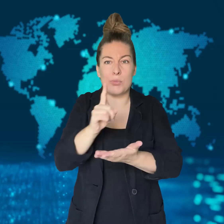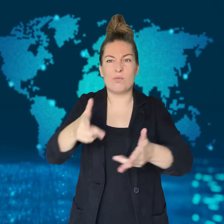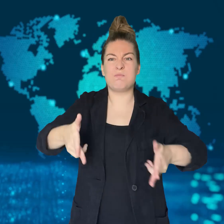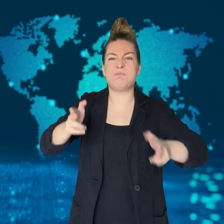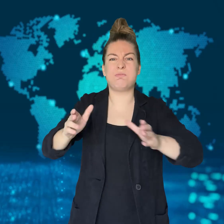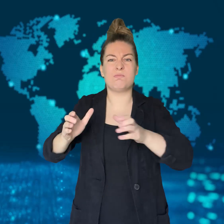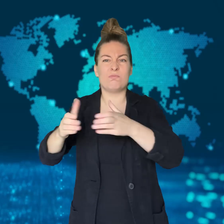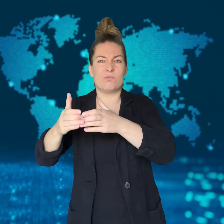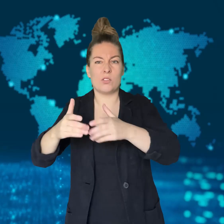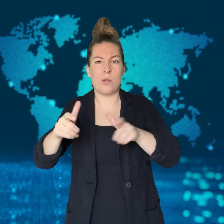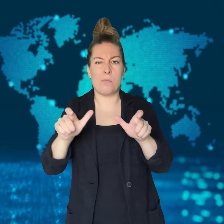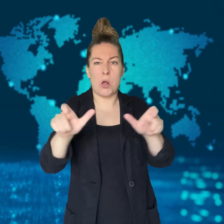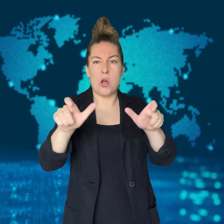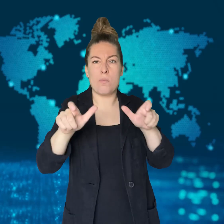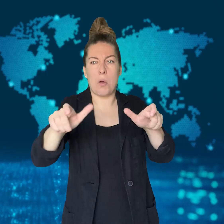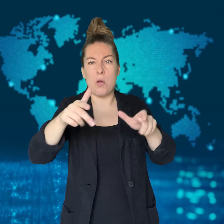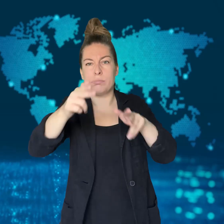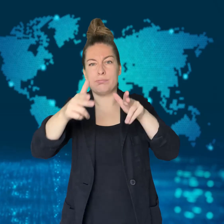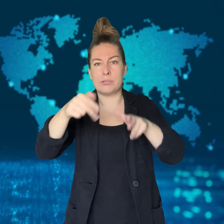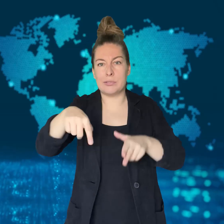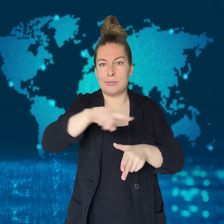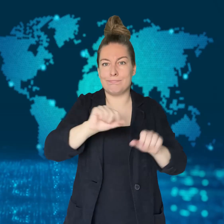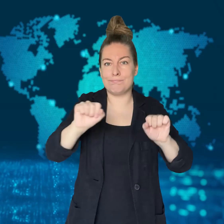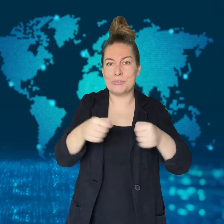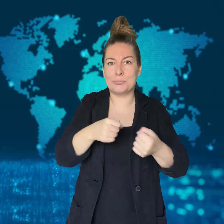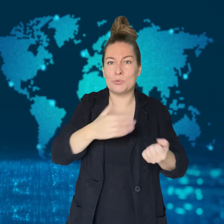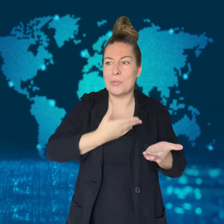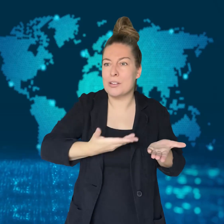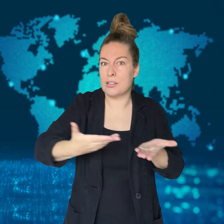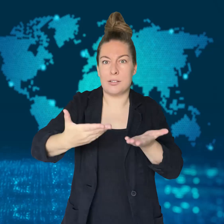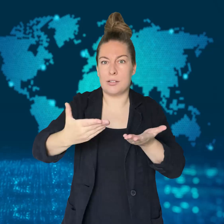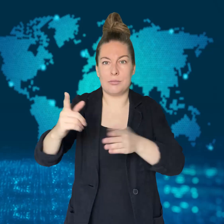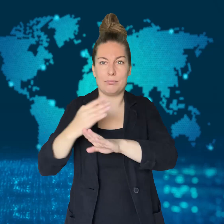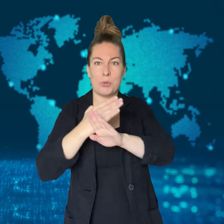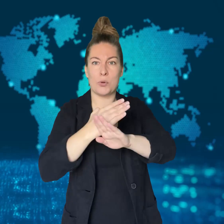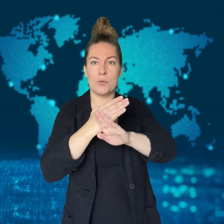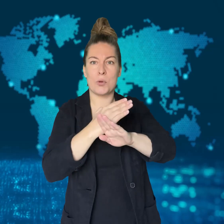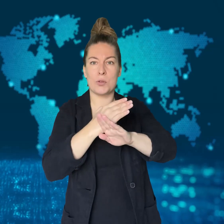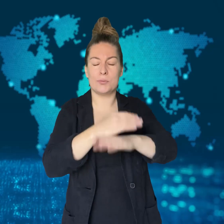blocked aid and transport routes for that aid.